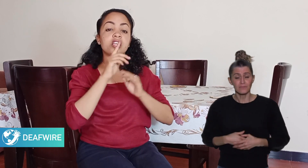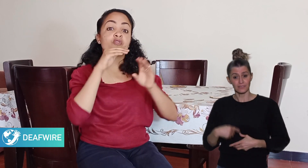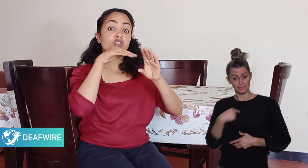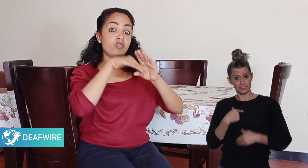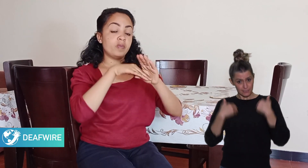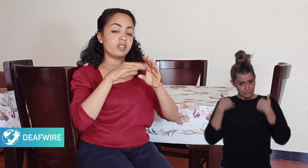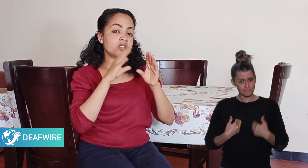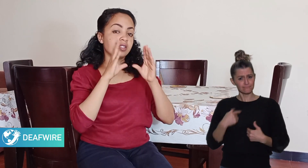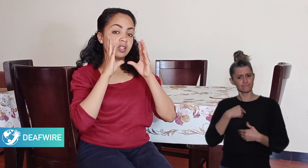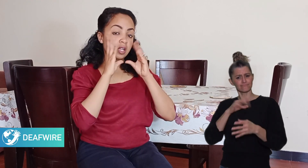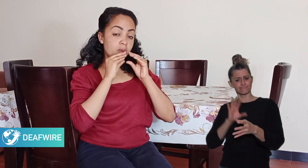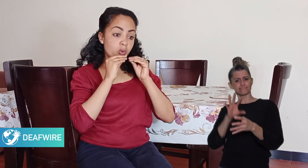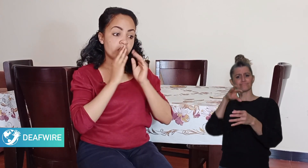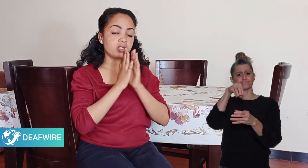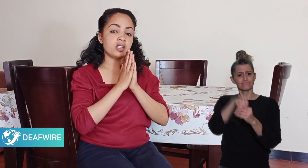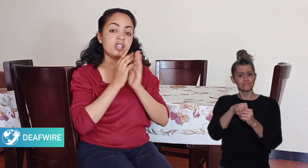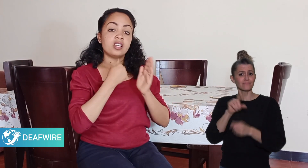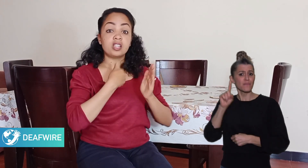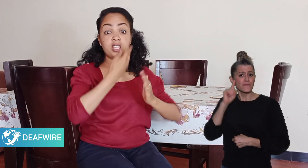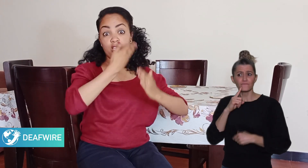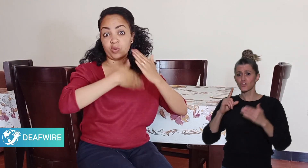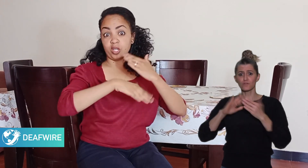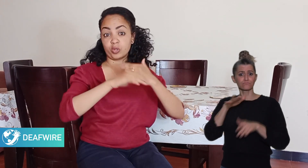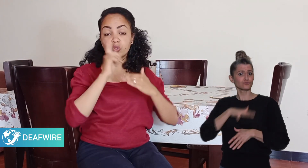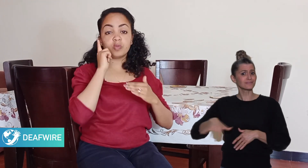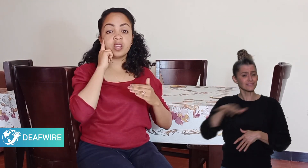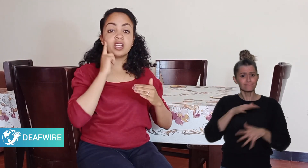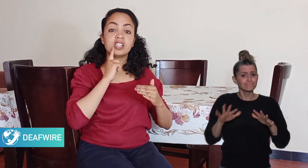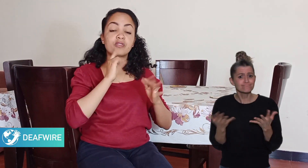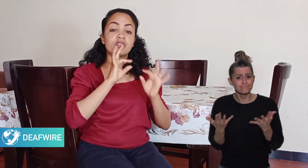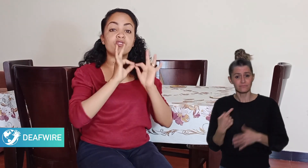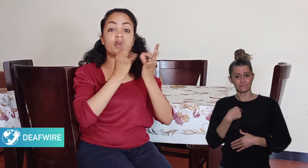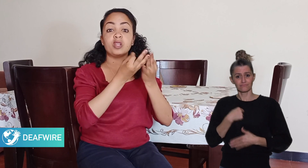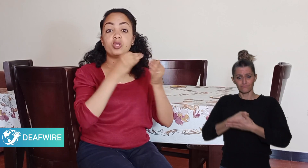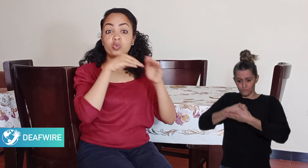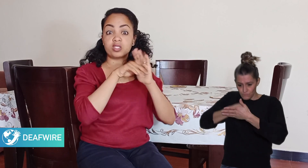Regarding my involvement in the Deaf community,